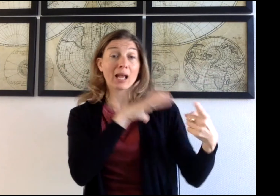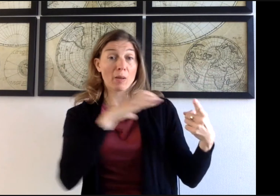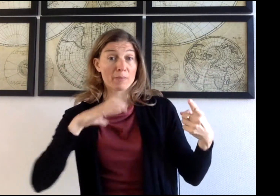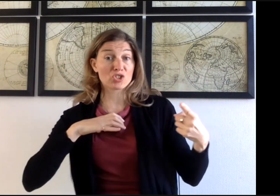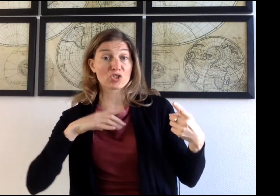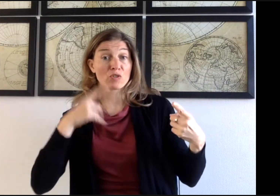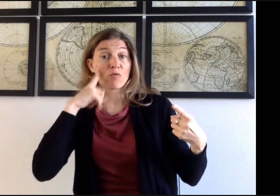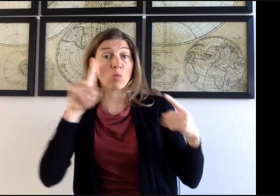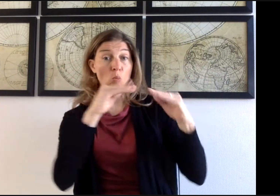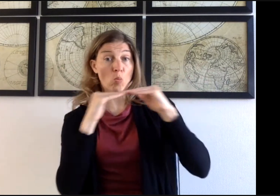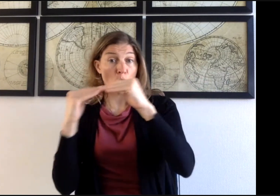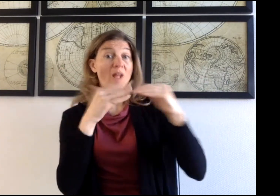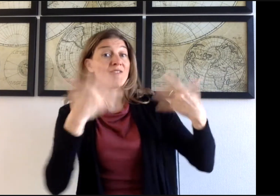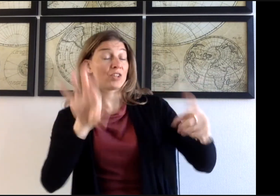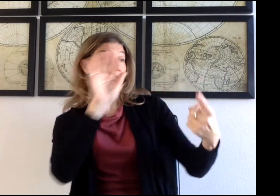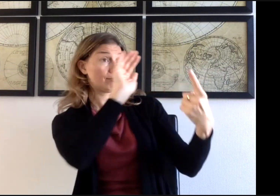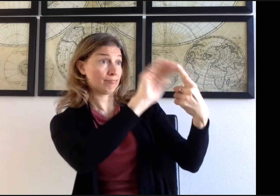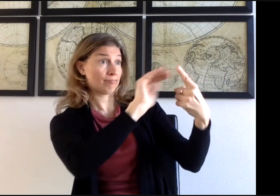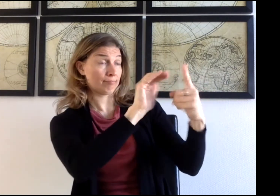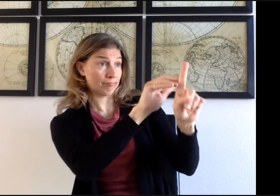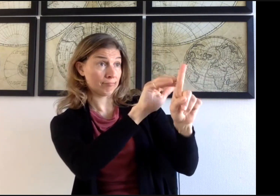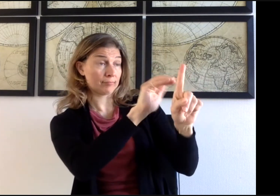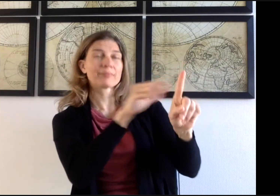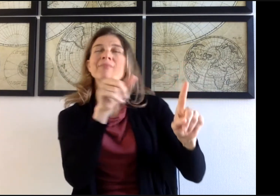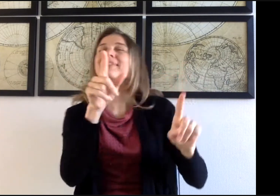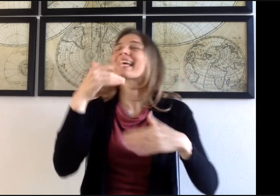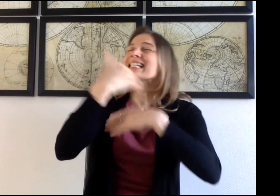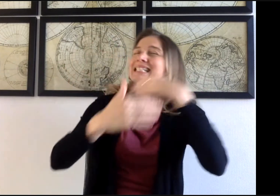in charge of disability mainstreaming, and we've asked her to act